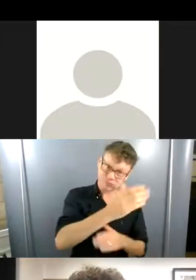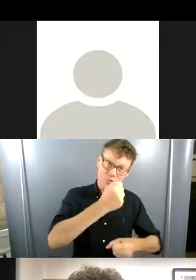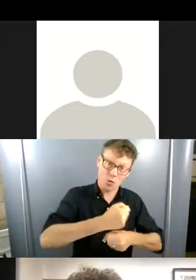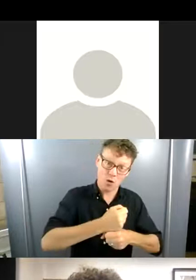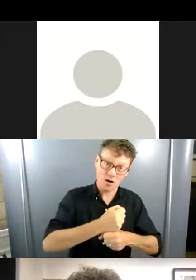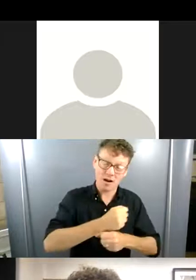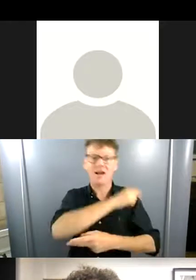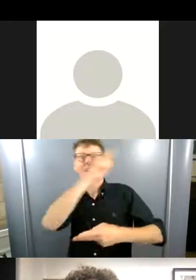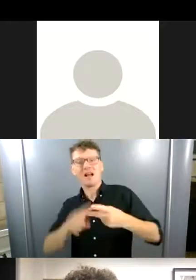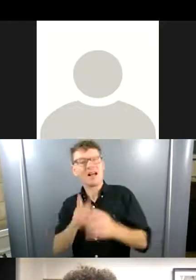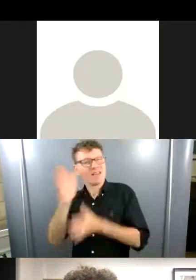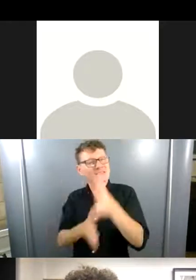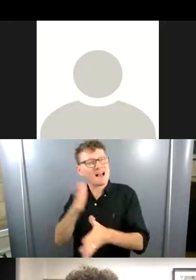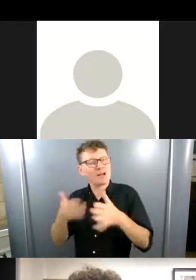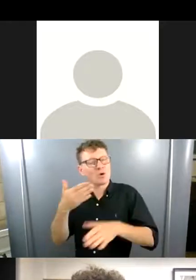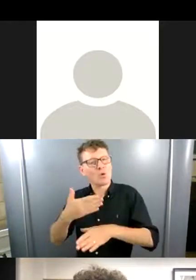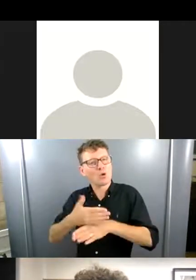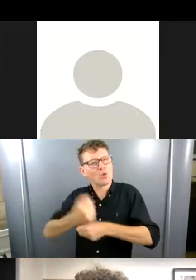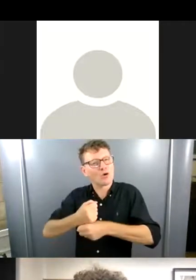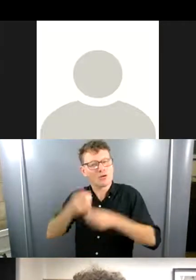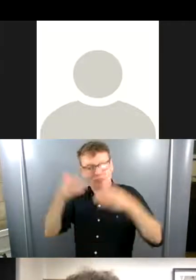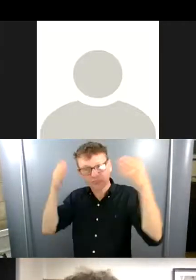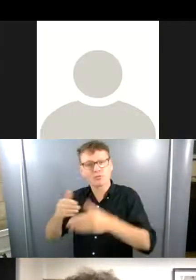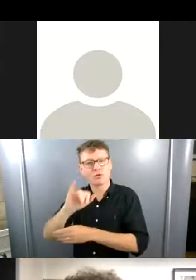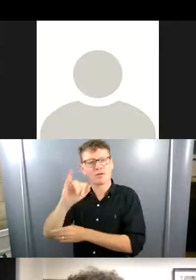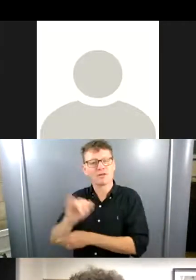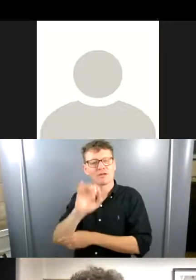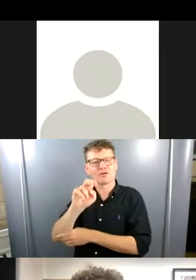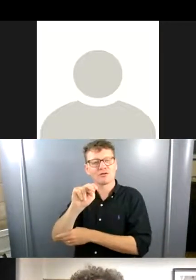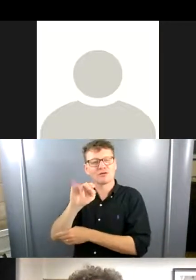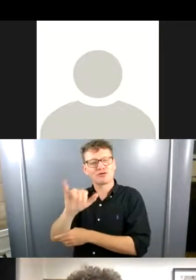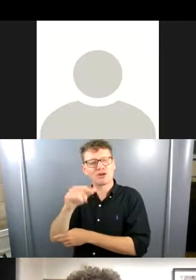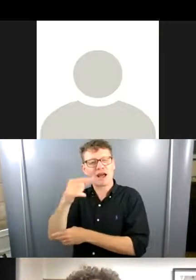work with Jenny Green so we're doing some sign very sort of initial basic sign lexicography